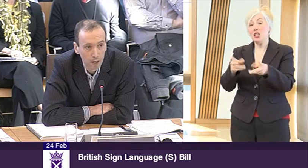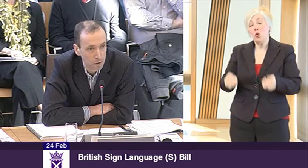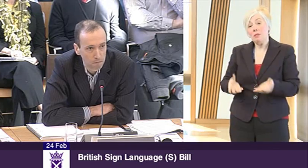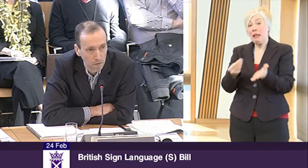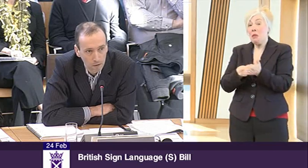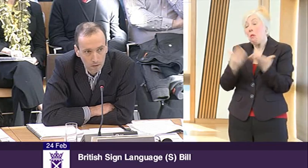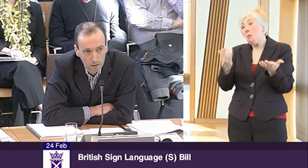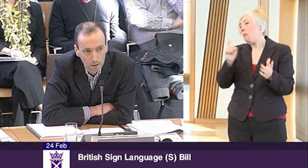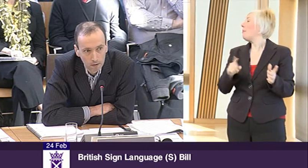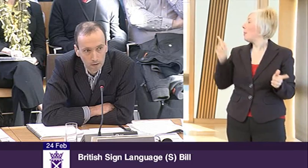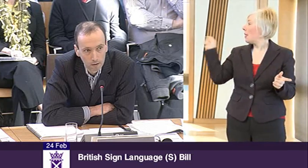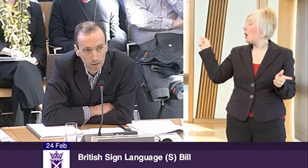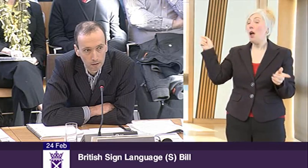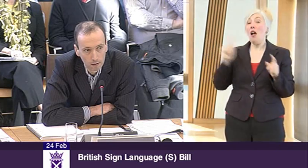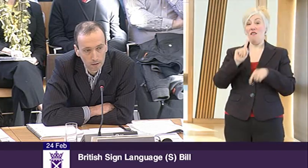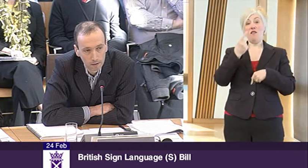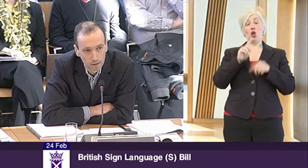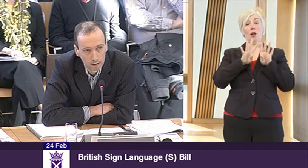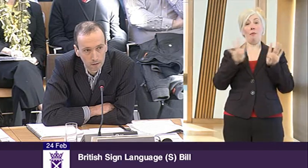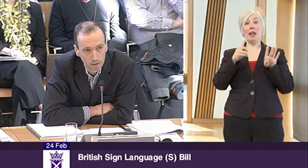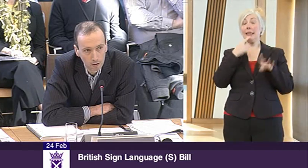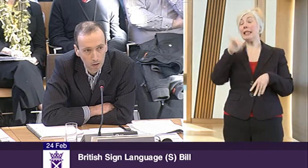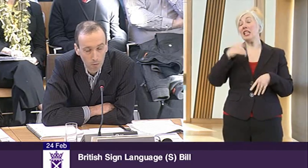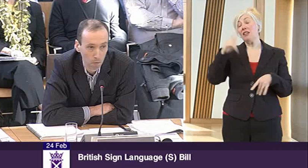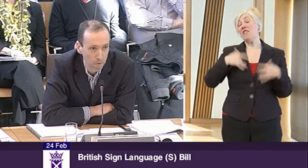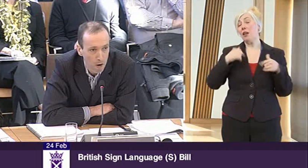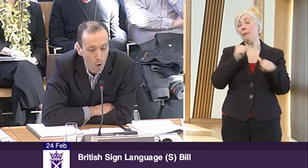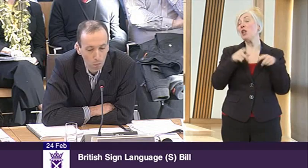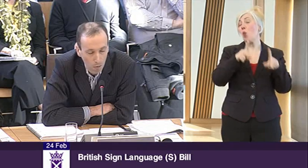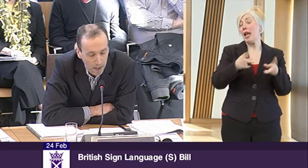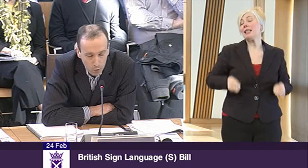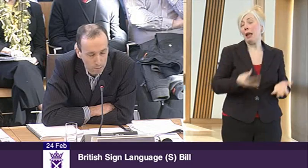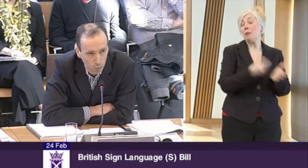James Dornan: My point is that the first panel said that they felt that the bill is the best way forward.